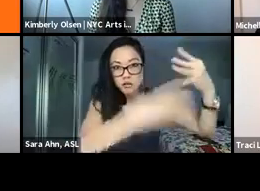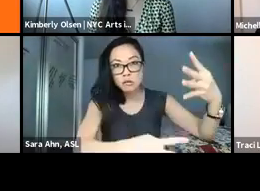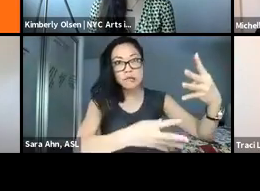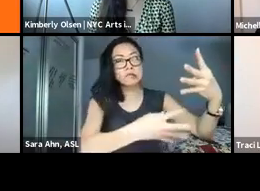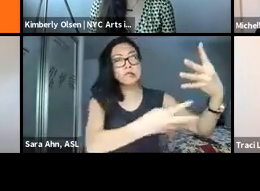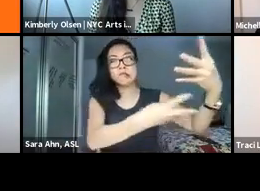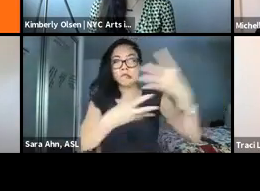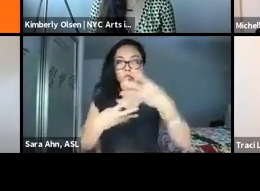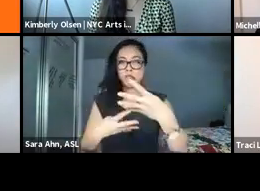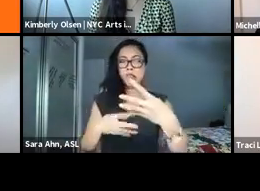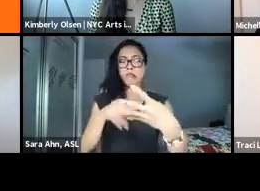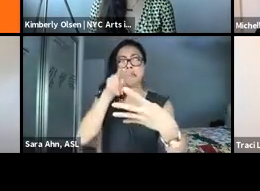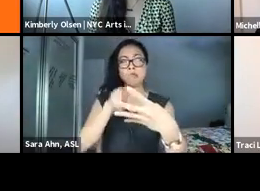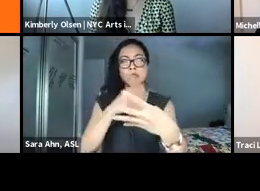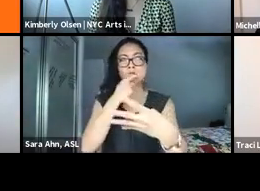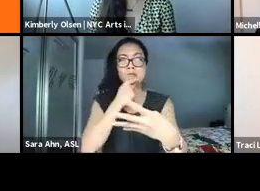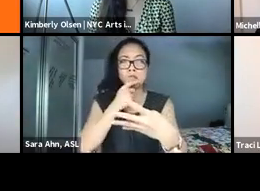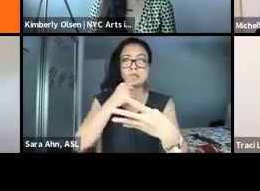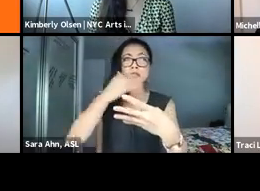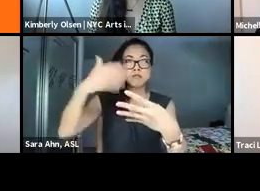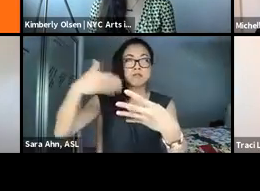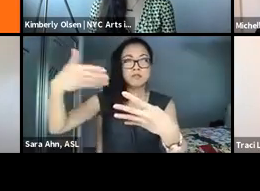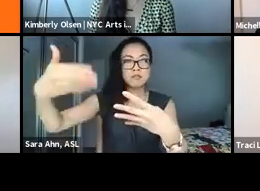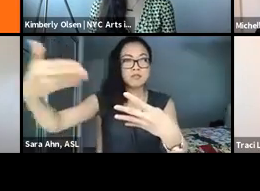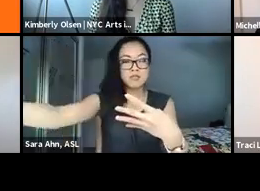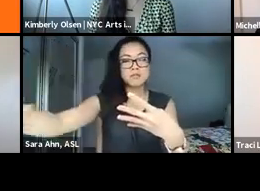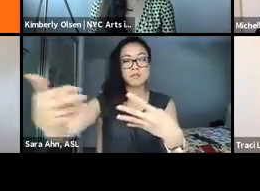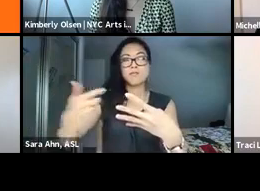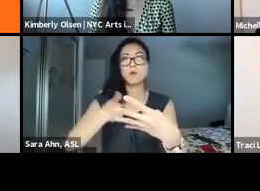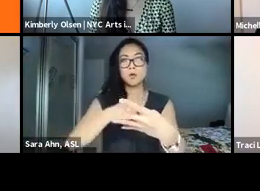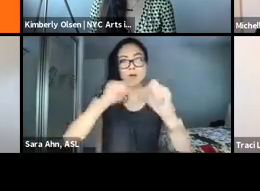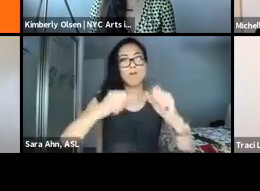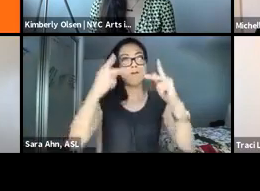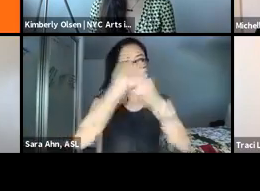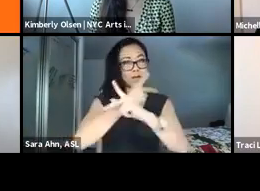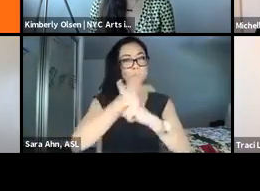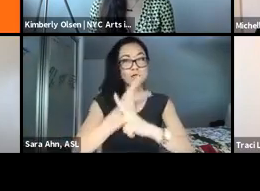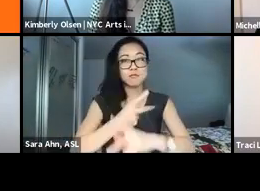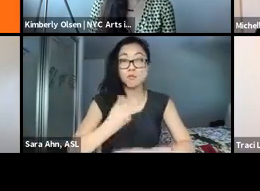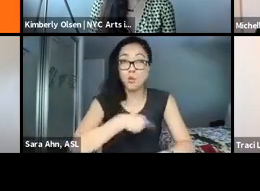Ana Nery Fragoso: I wanted to say something about that. I'm really amazed